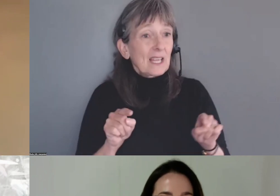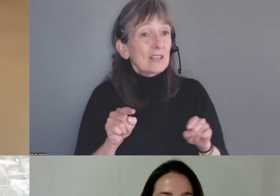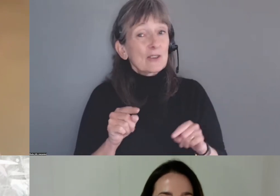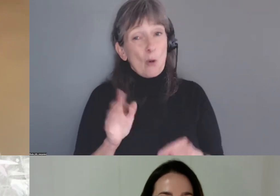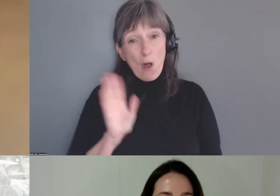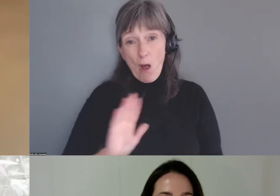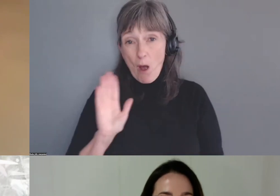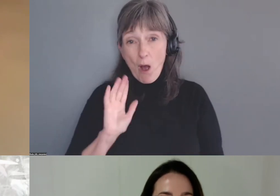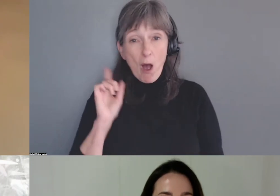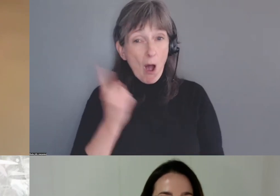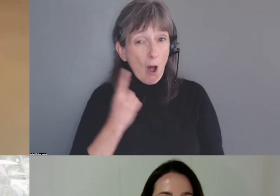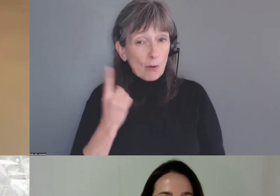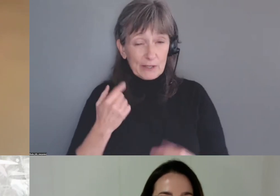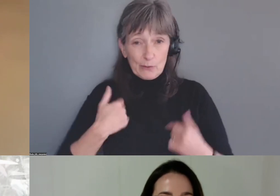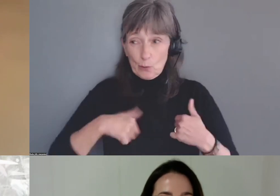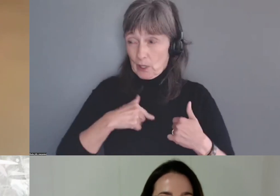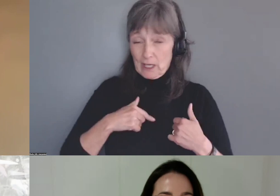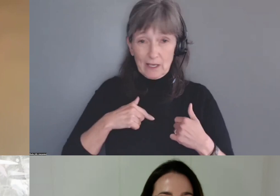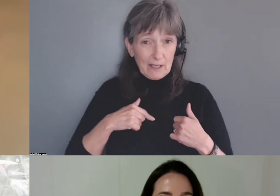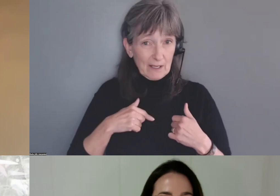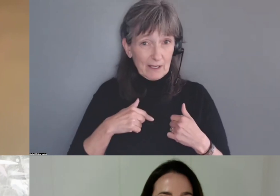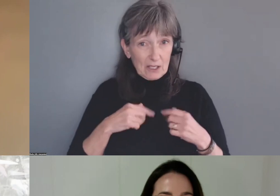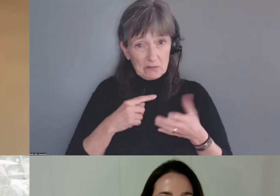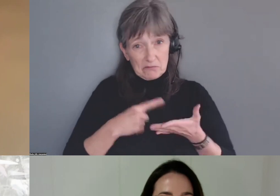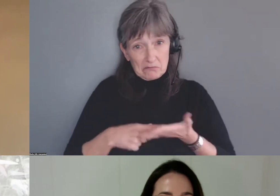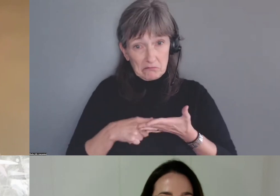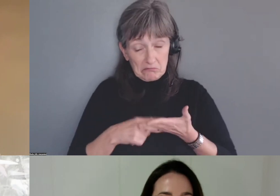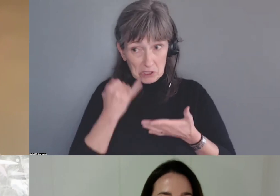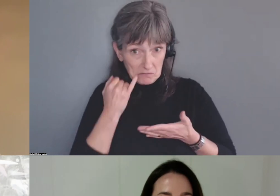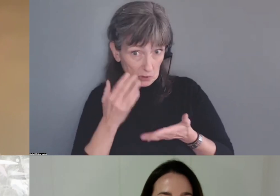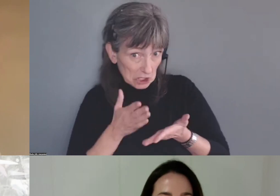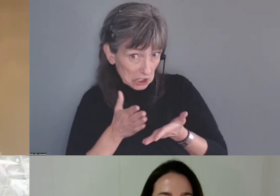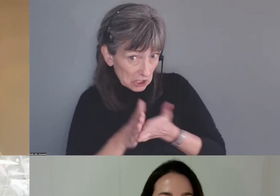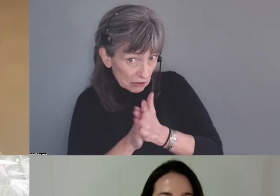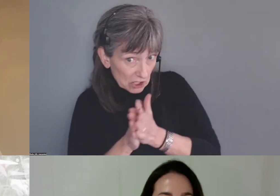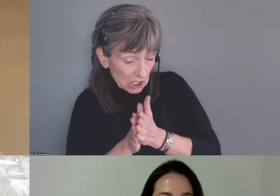seeing, okay, is this something that you could be interested in and what would be the extent that